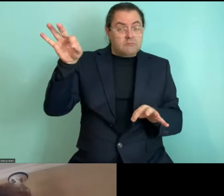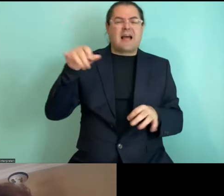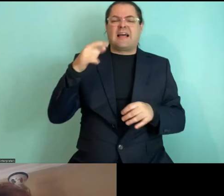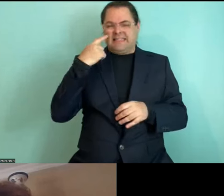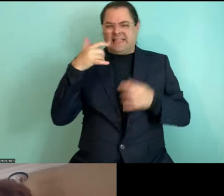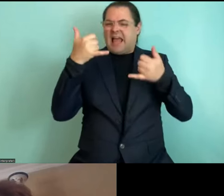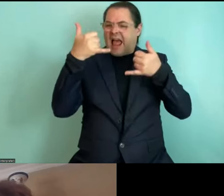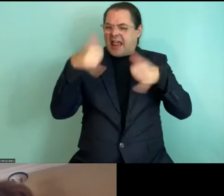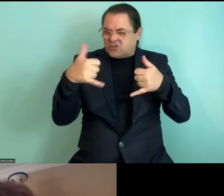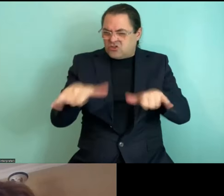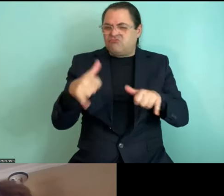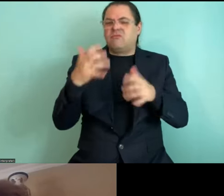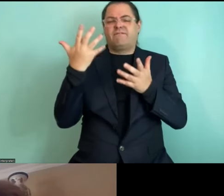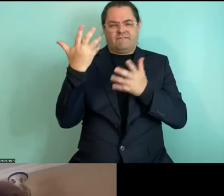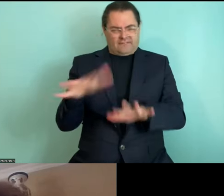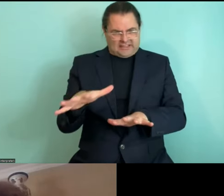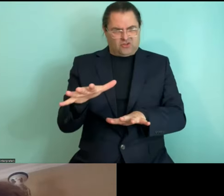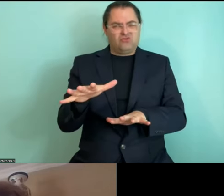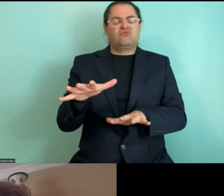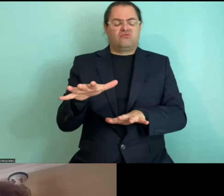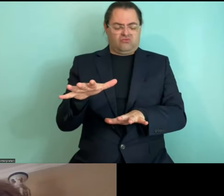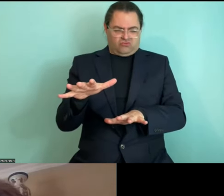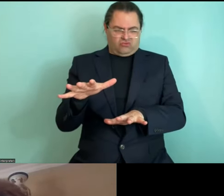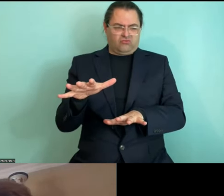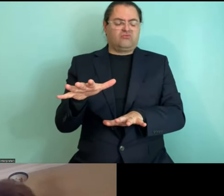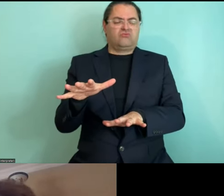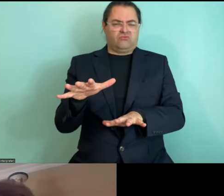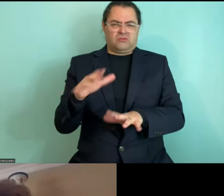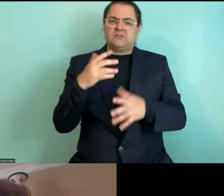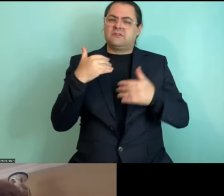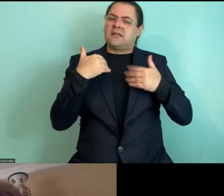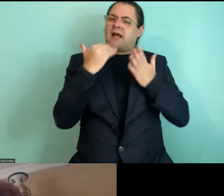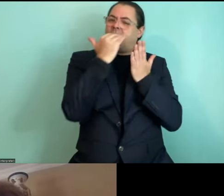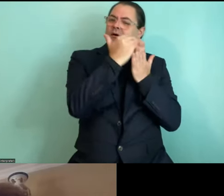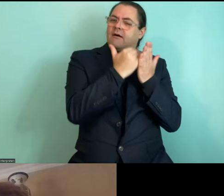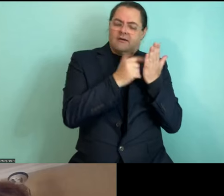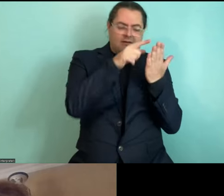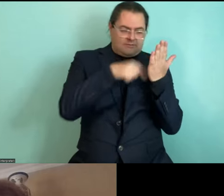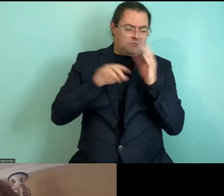on mute and was able to get was your region Besson on those up key, key, it Aussie terrestrial